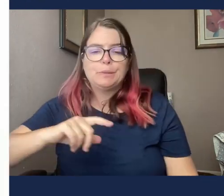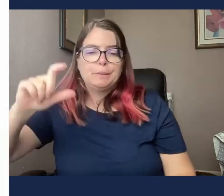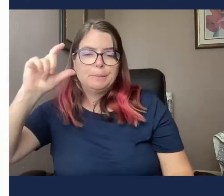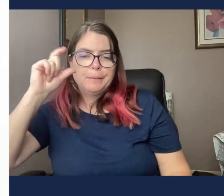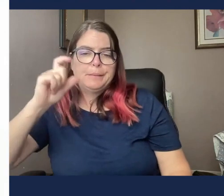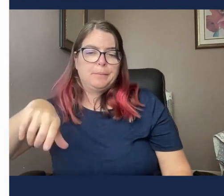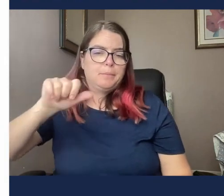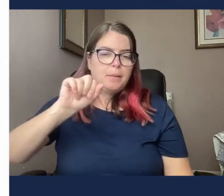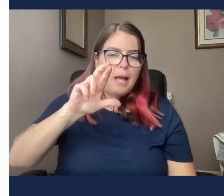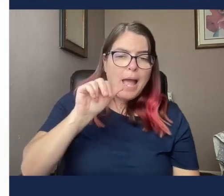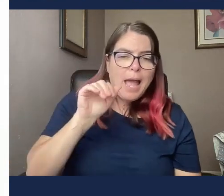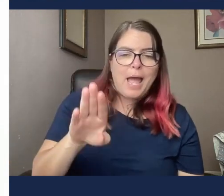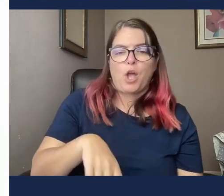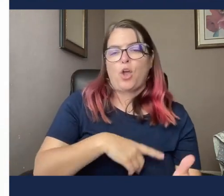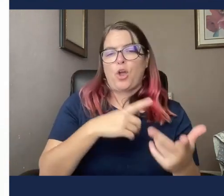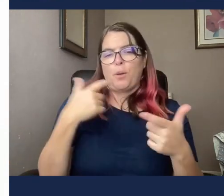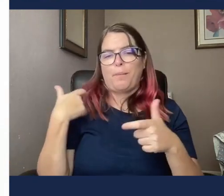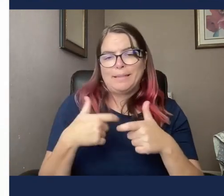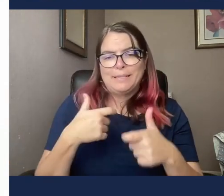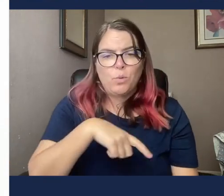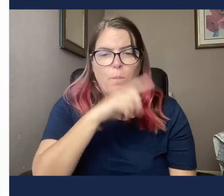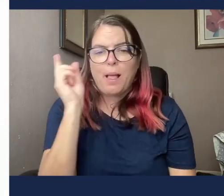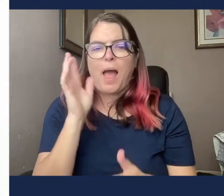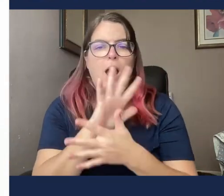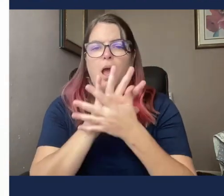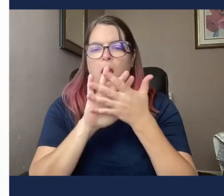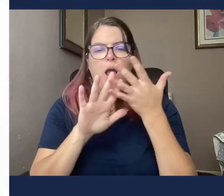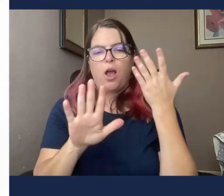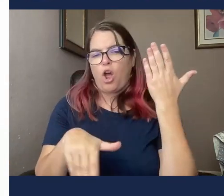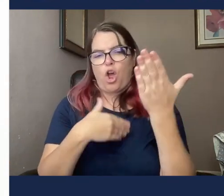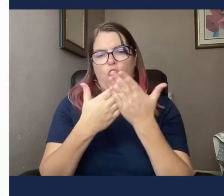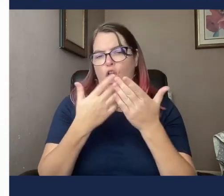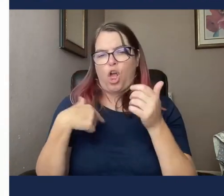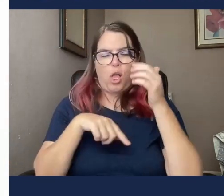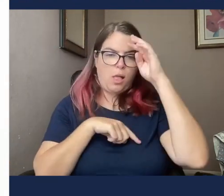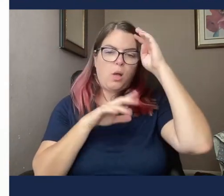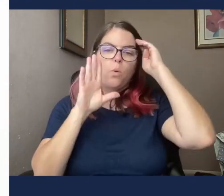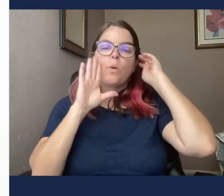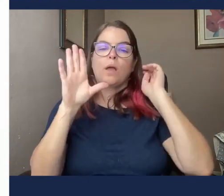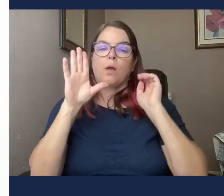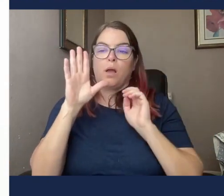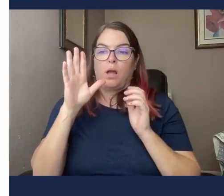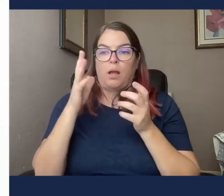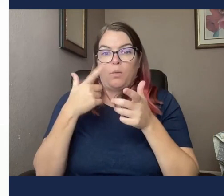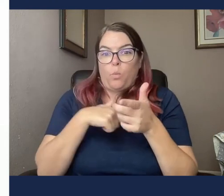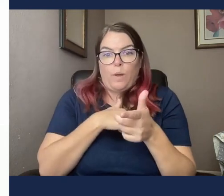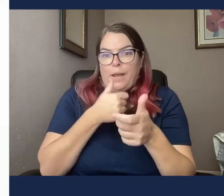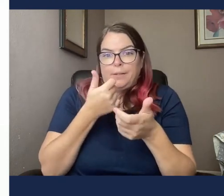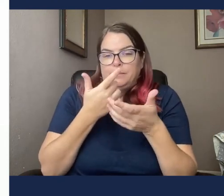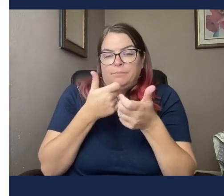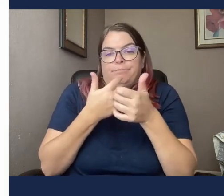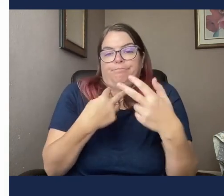as demonstrated by various studies. This means that even if